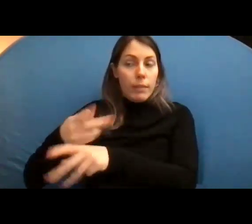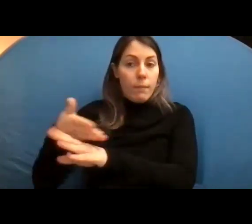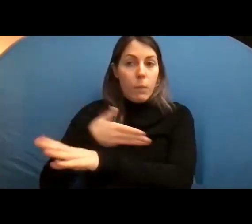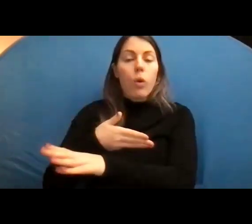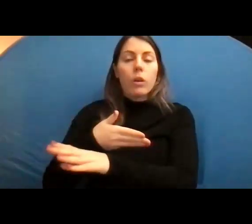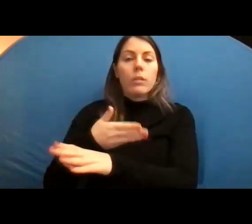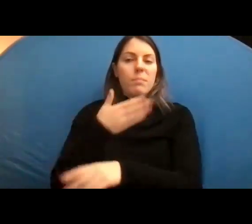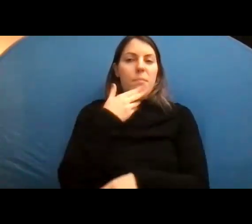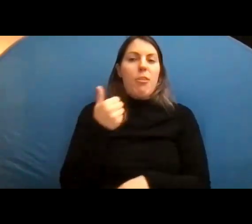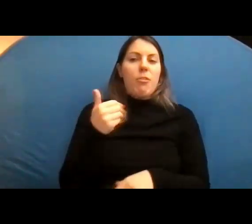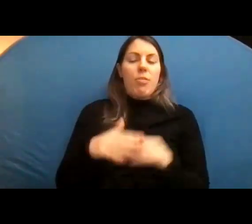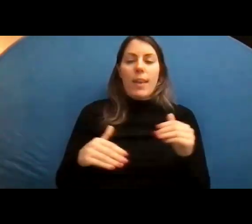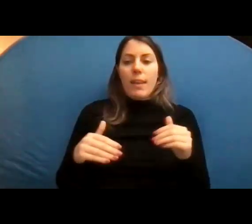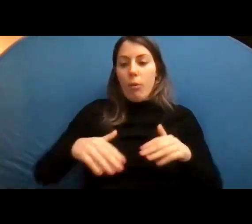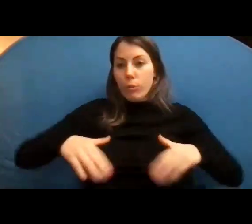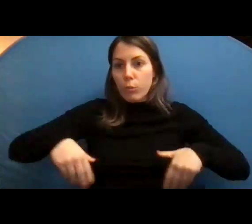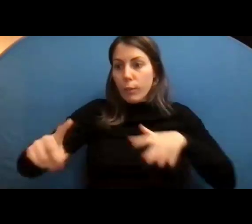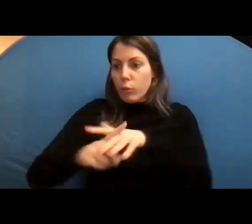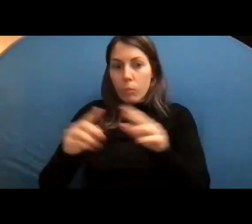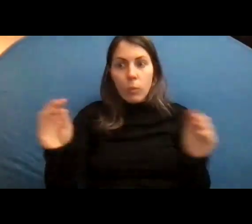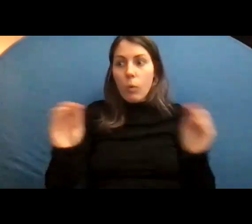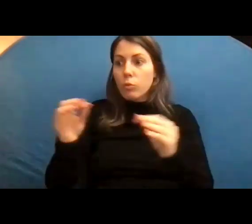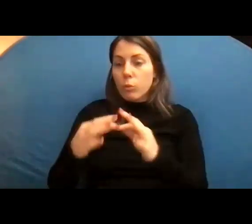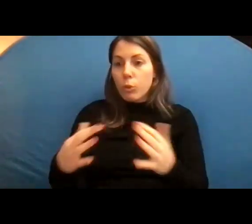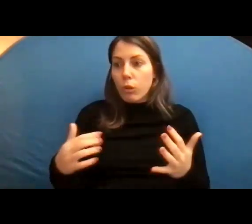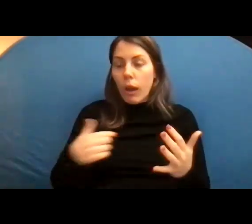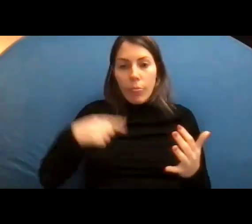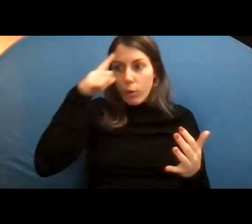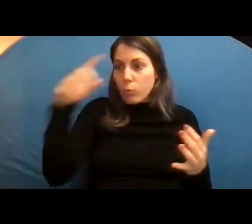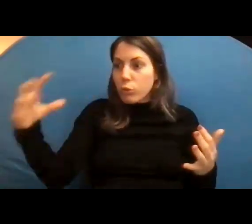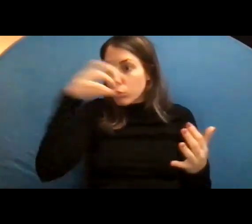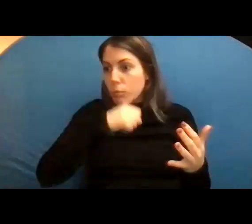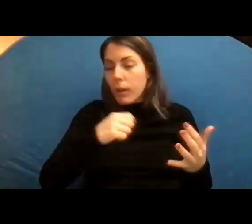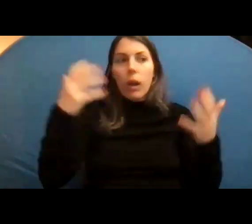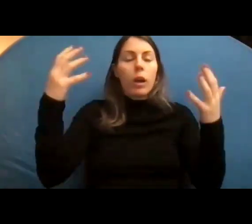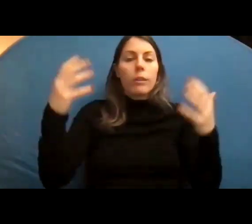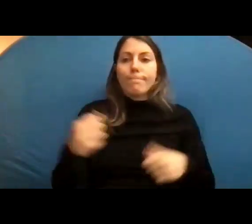you would show up for the meeting and find out that an